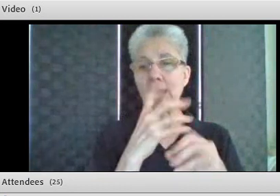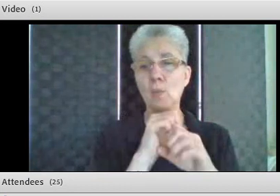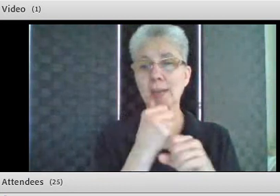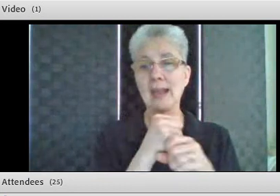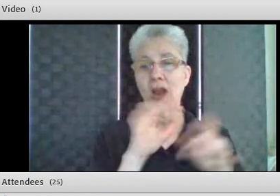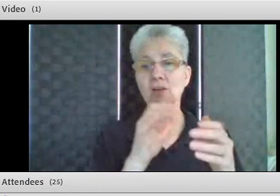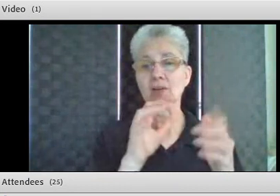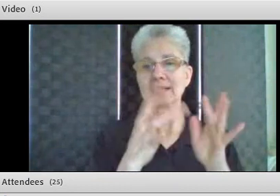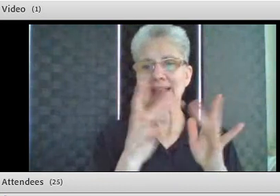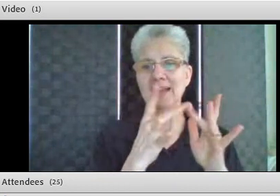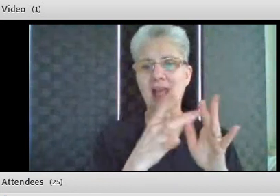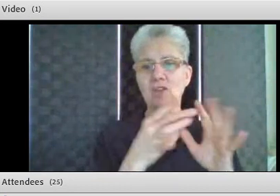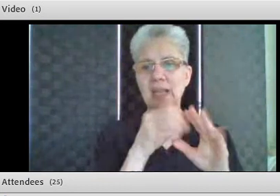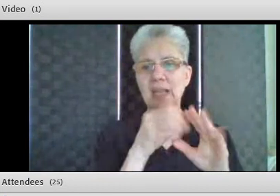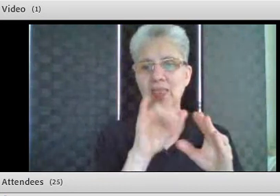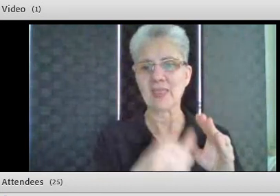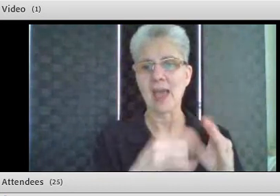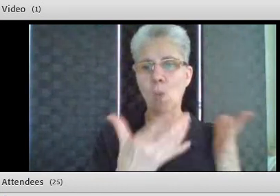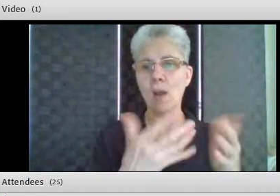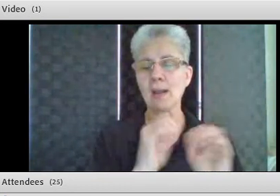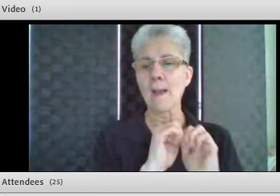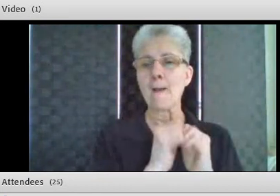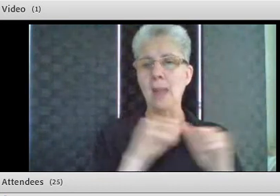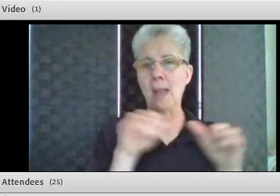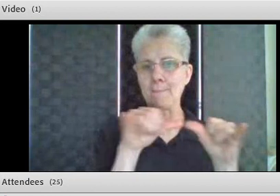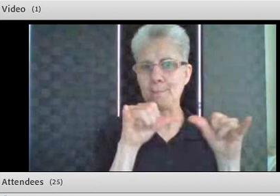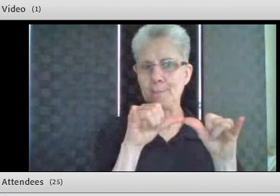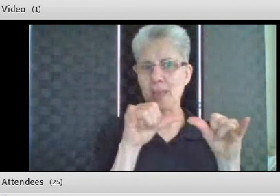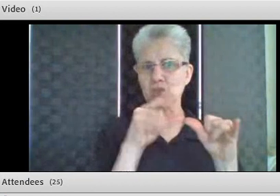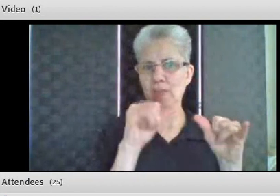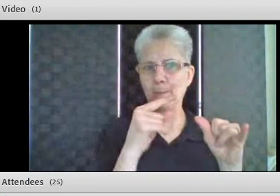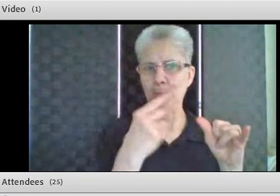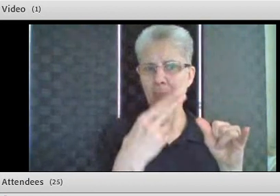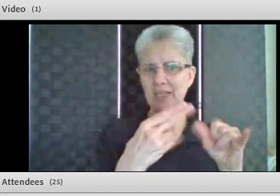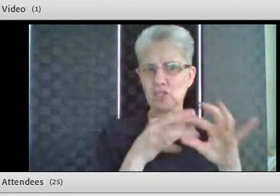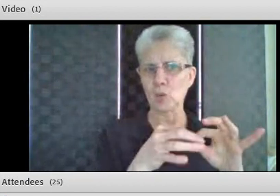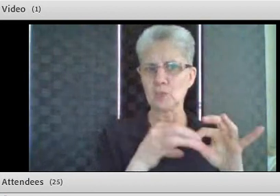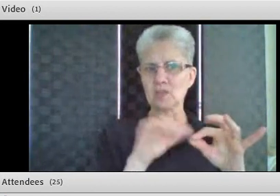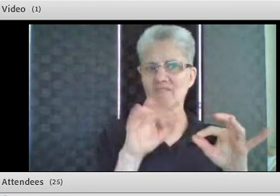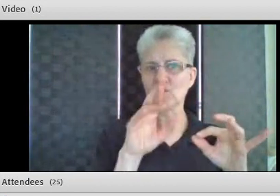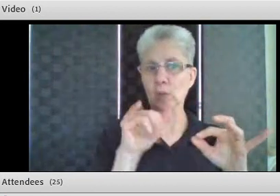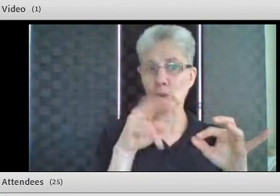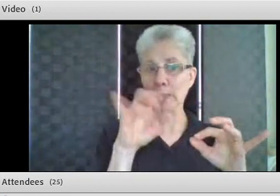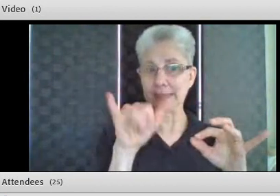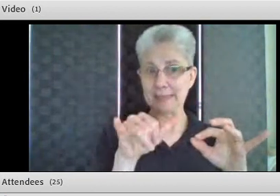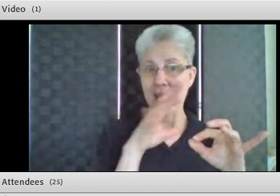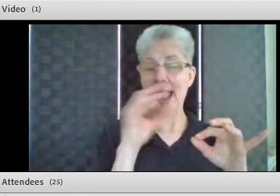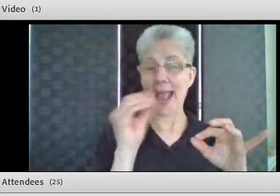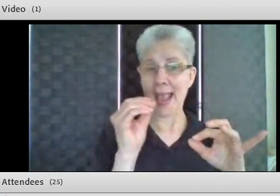the Pano Tuner app. That's not a typo. It is called Pano Tuner, and how we get our technology tie in here